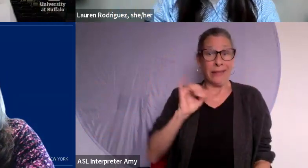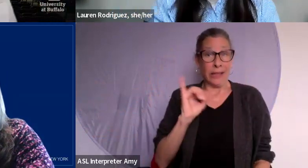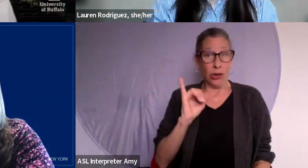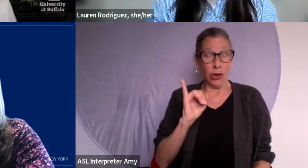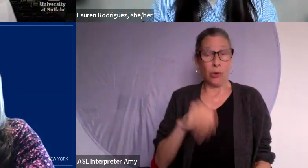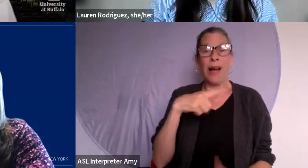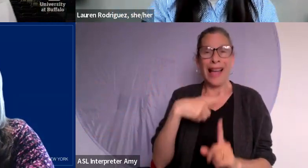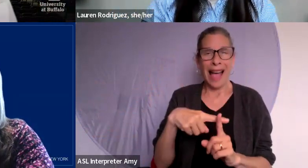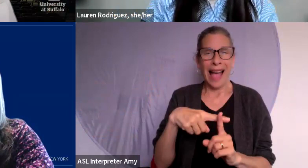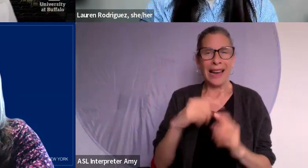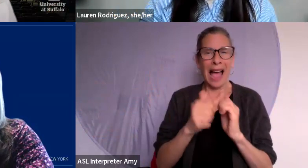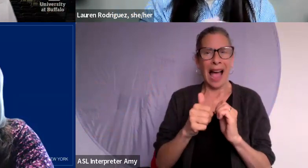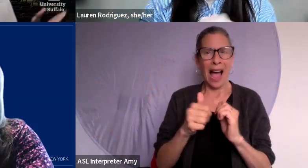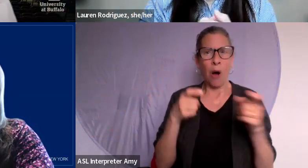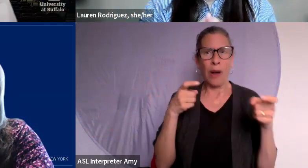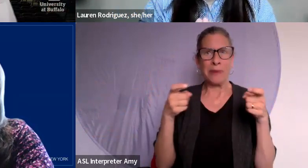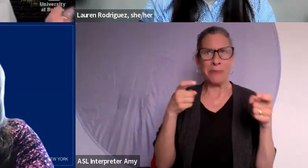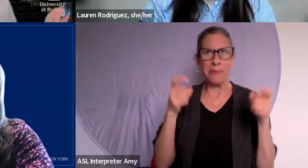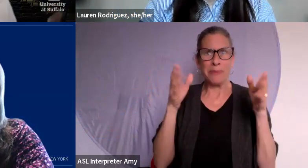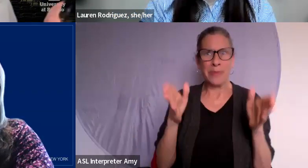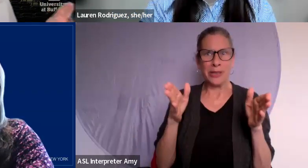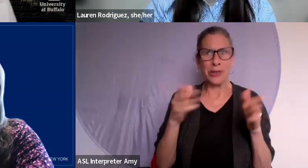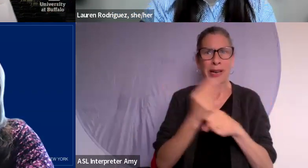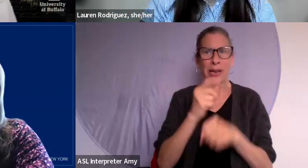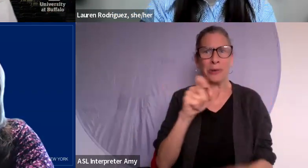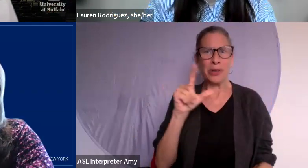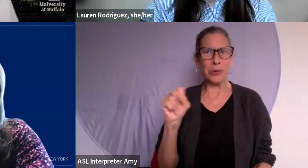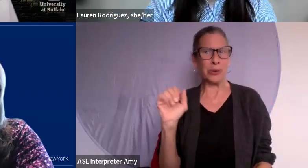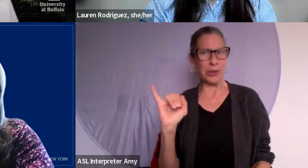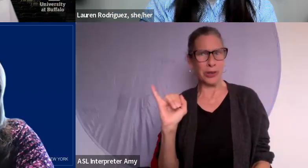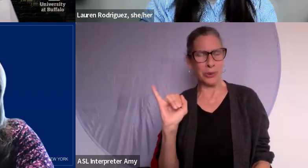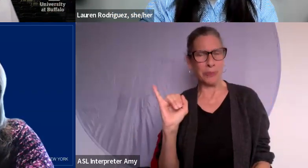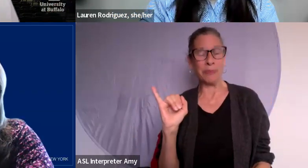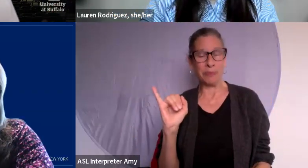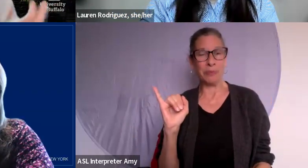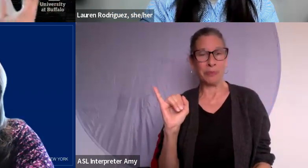understand how to administrators use the tools as well. And this